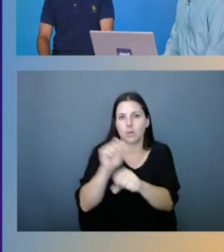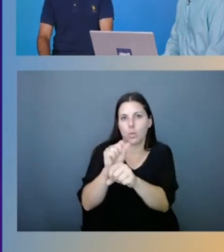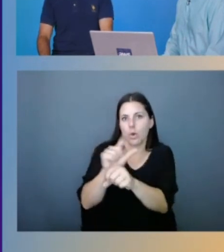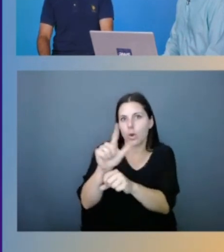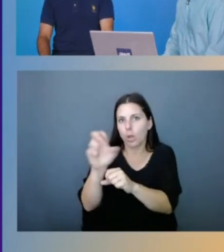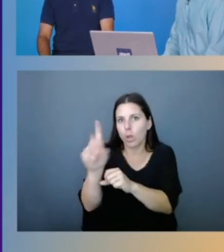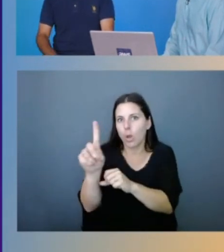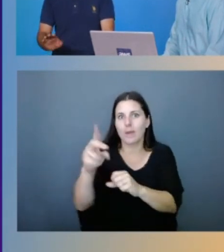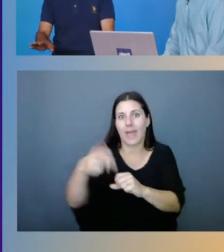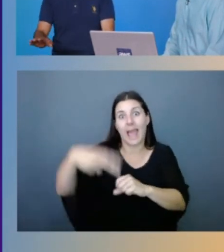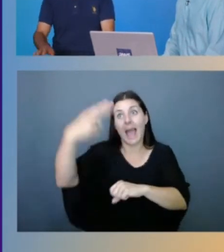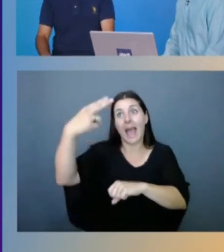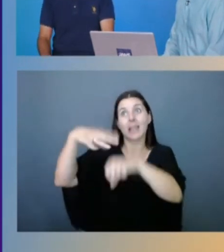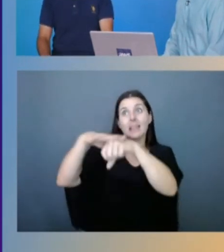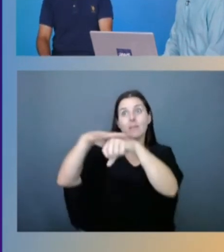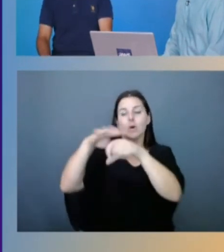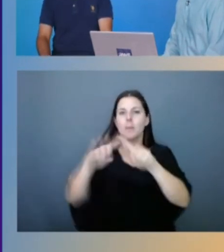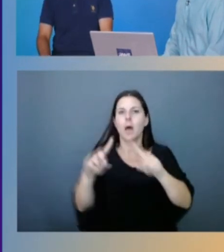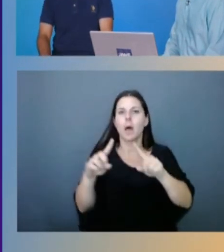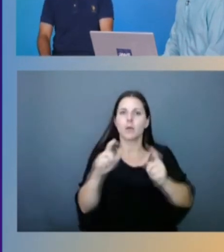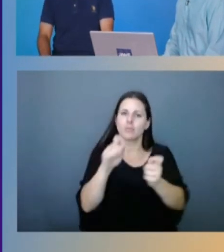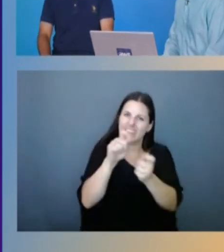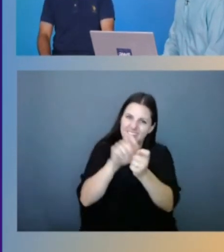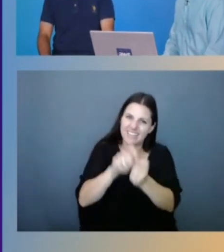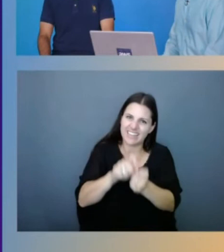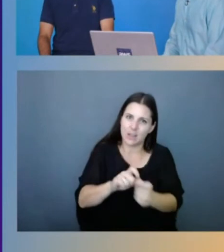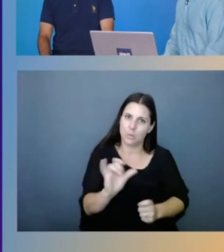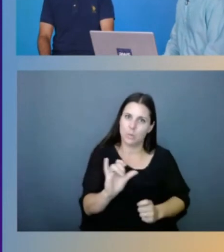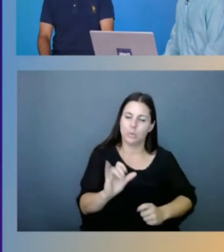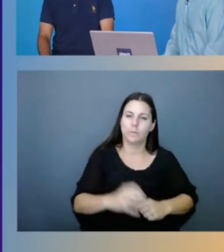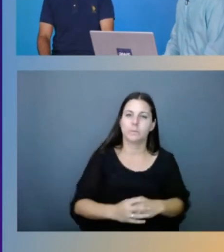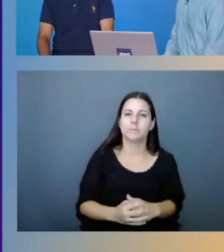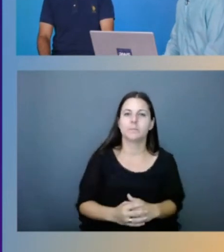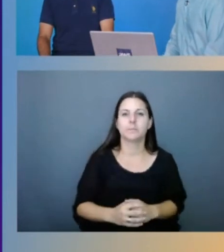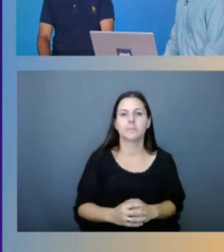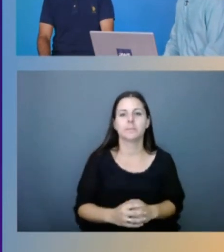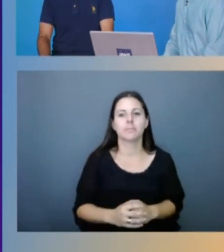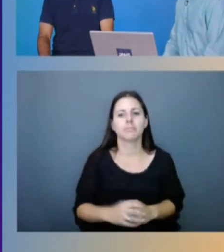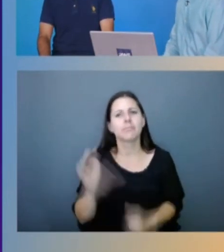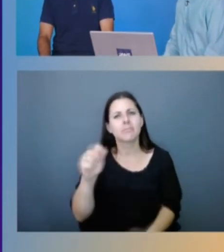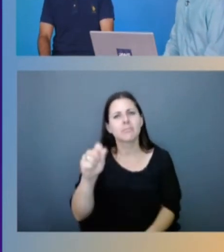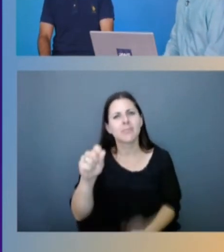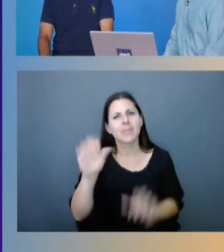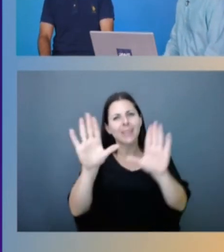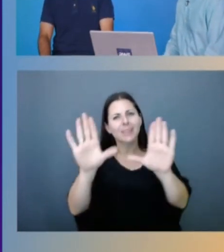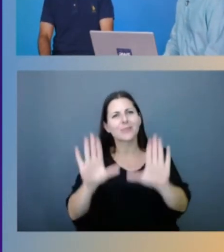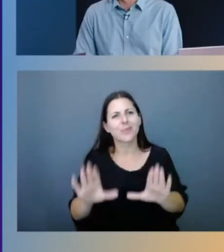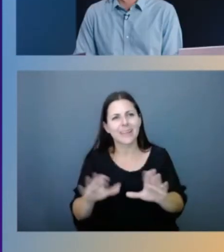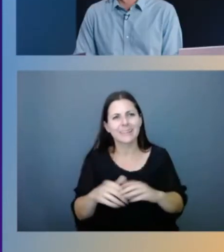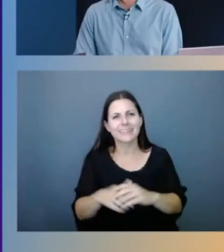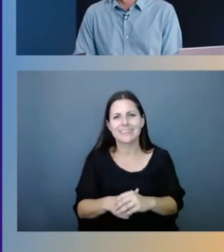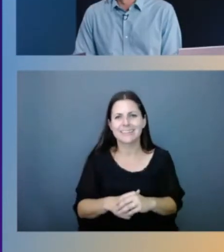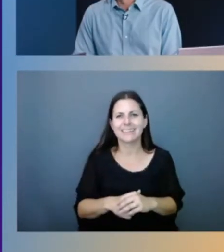but also at some granularity level. Yeah. I think that that's great. It's pretty exciting.